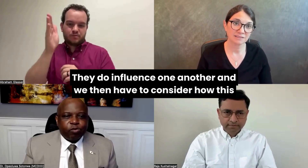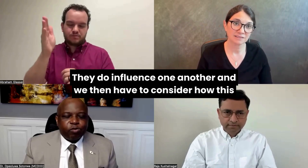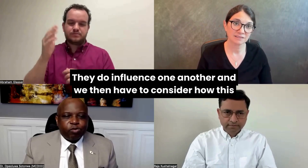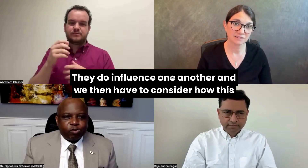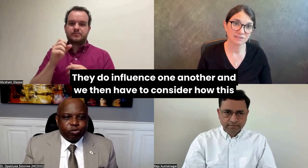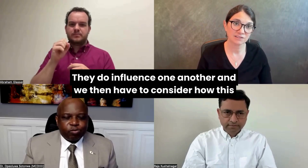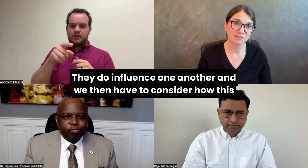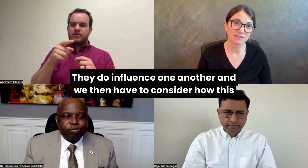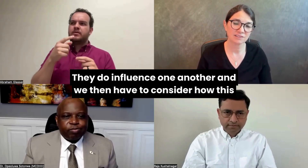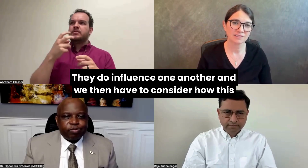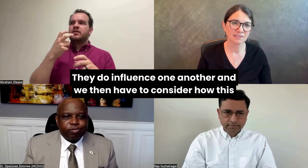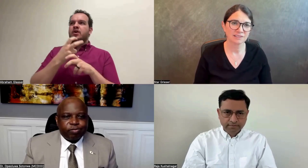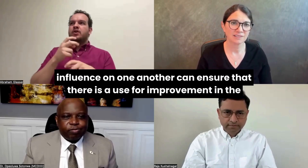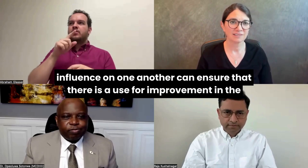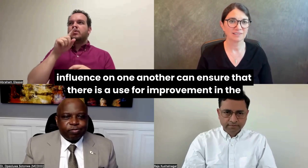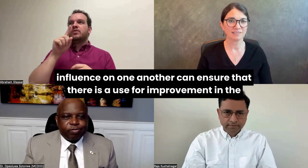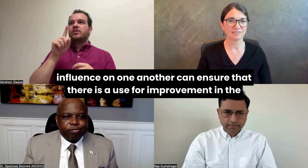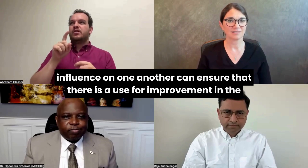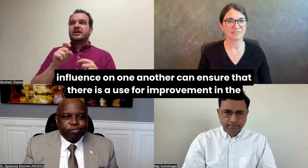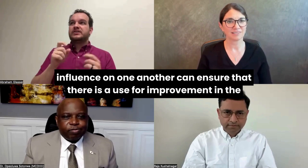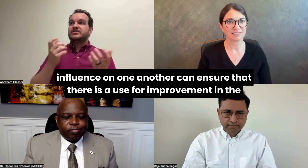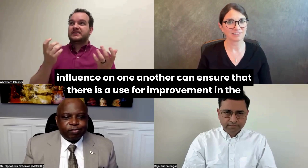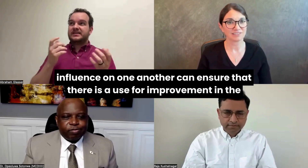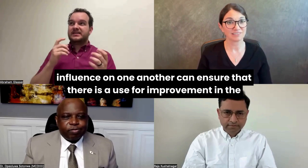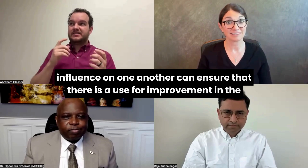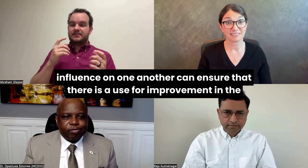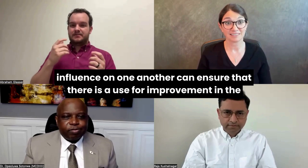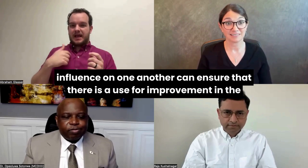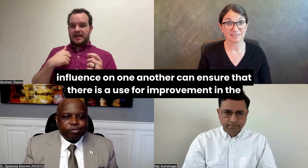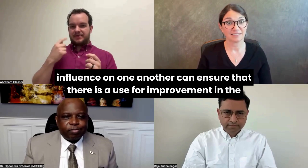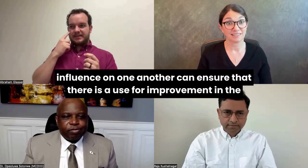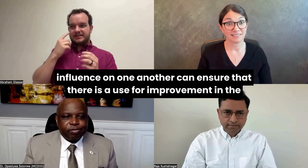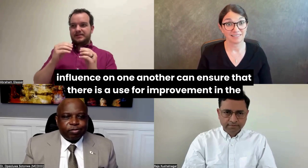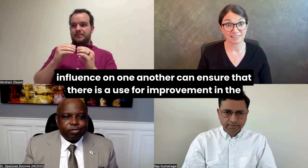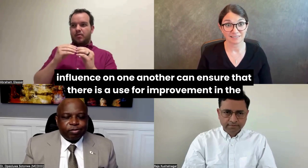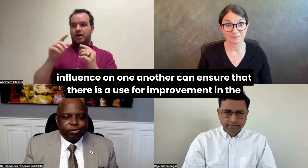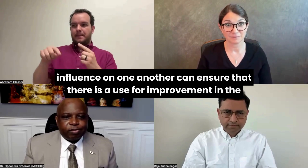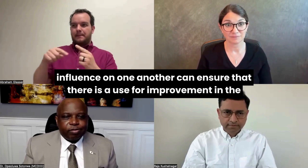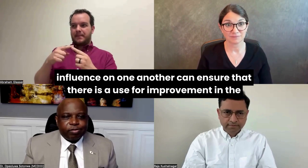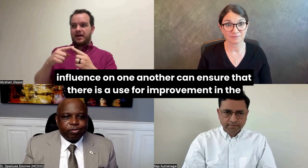influence on one another can ensure that there is a use for improvement in the future.